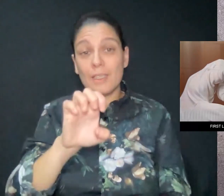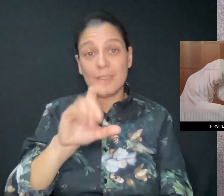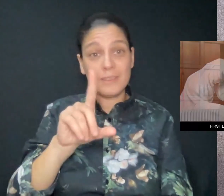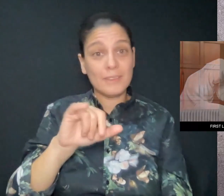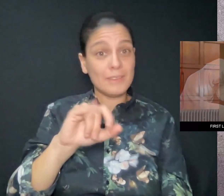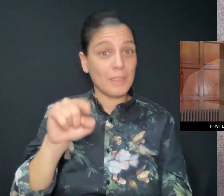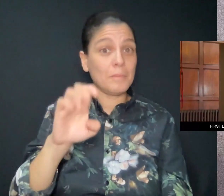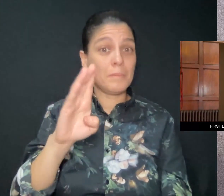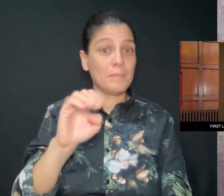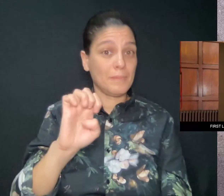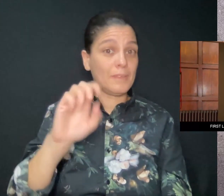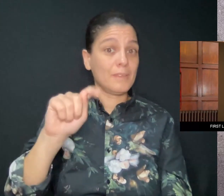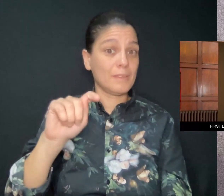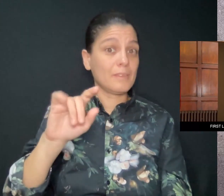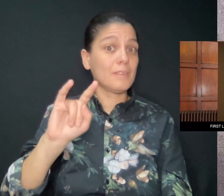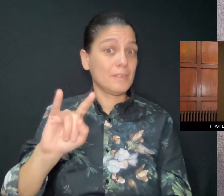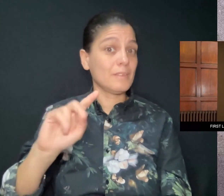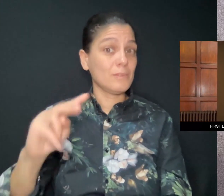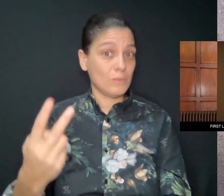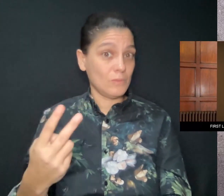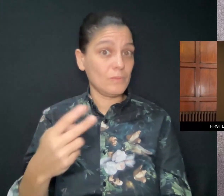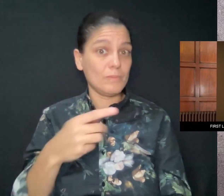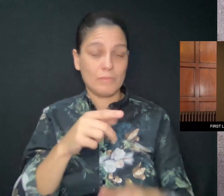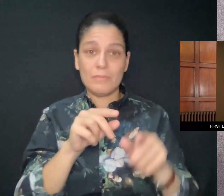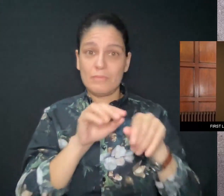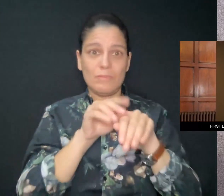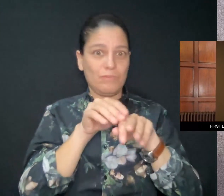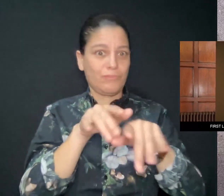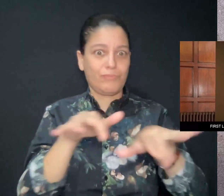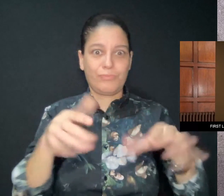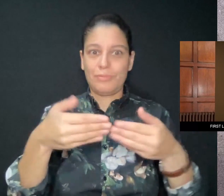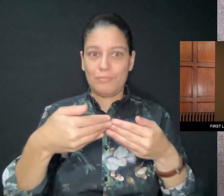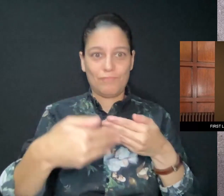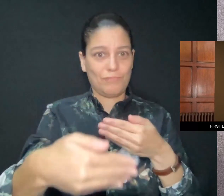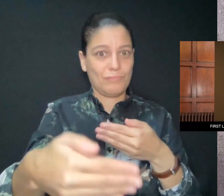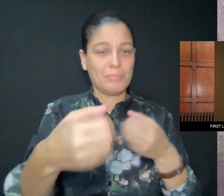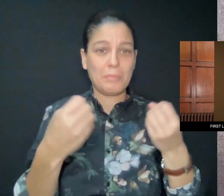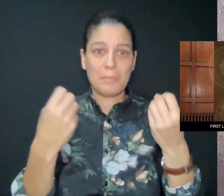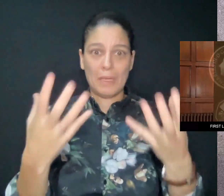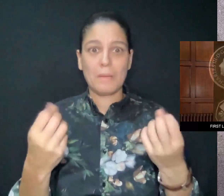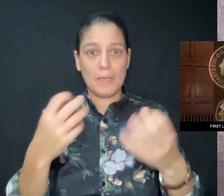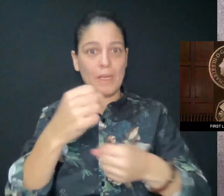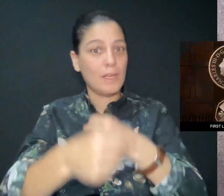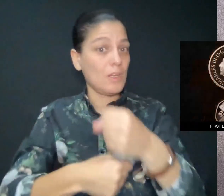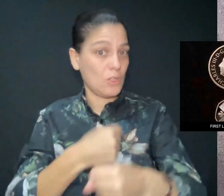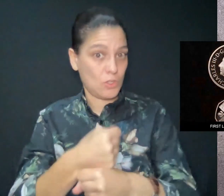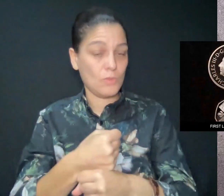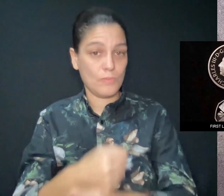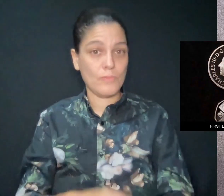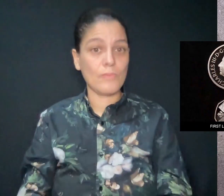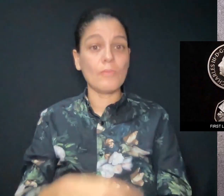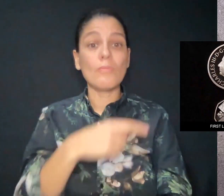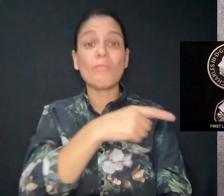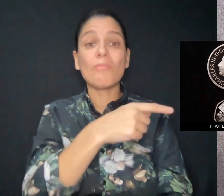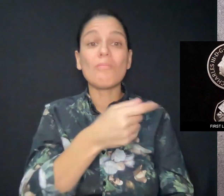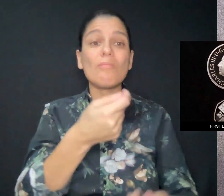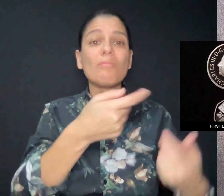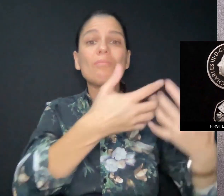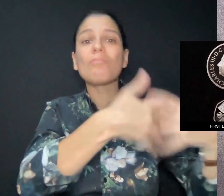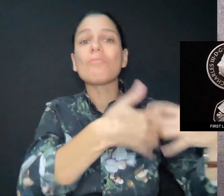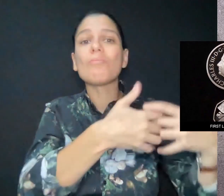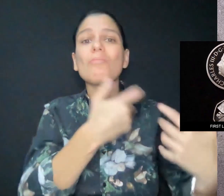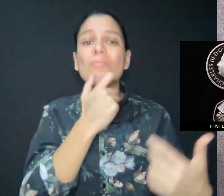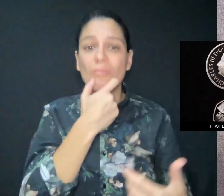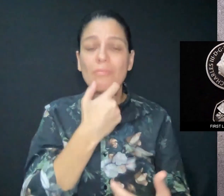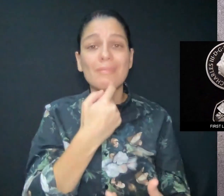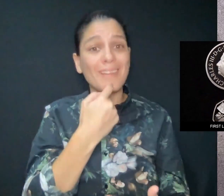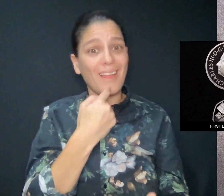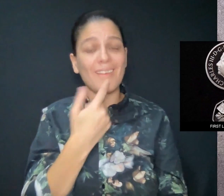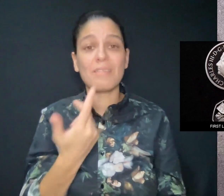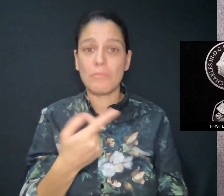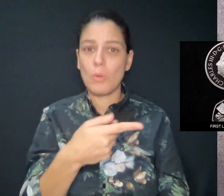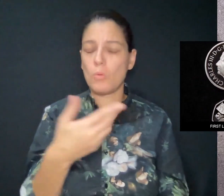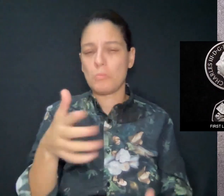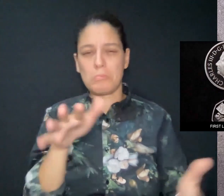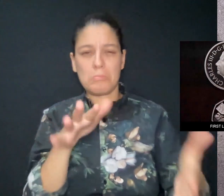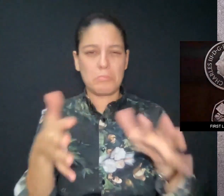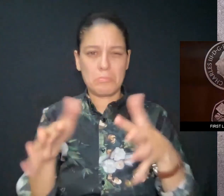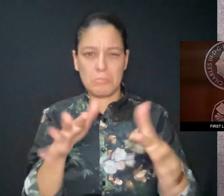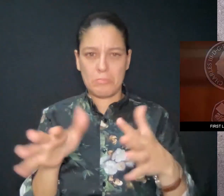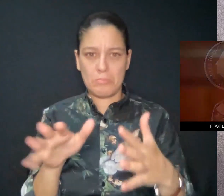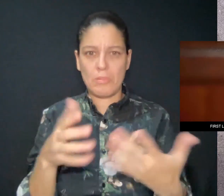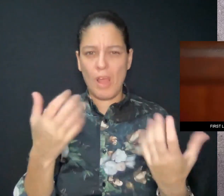and Queen Elizabeth II will co-circulate for many years to come according to the UK coin